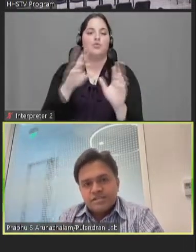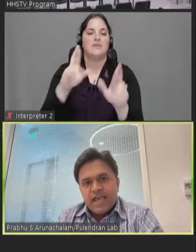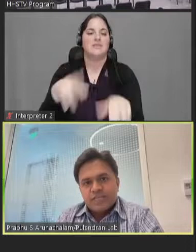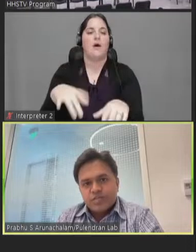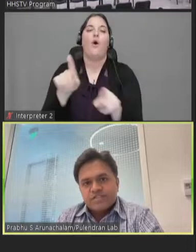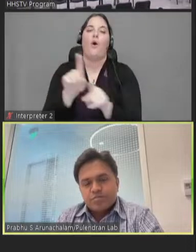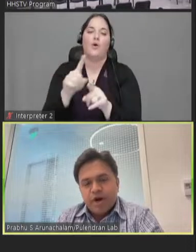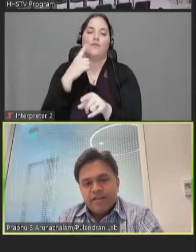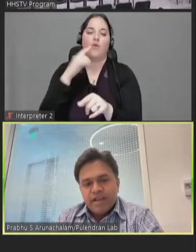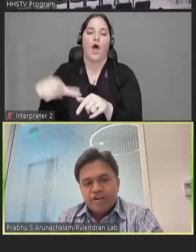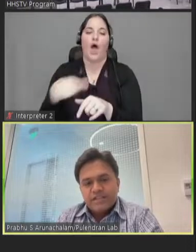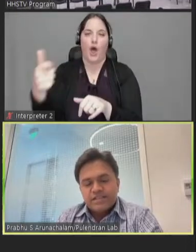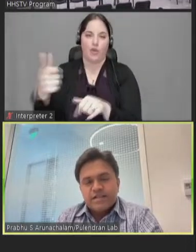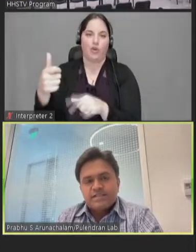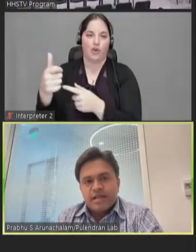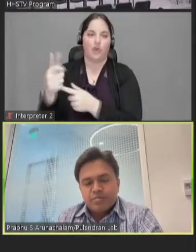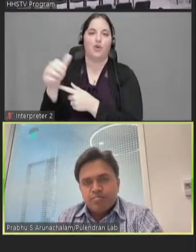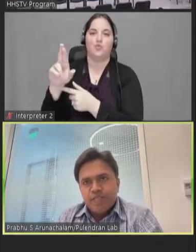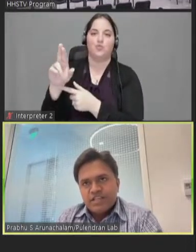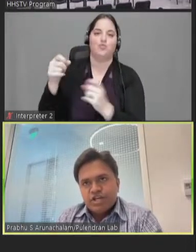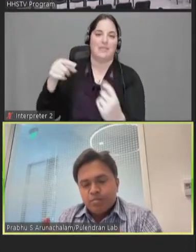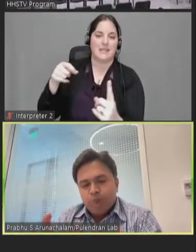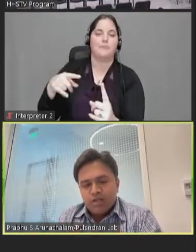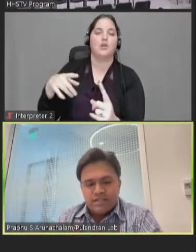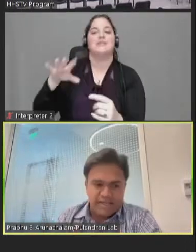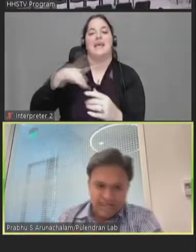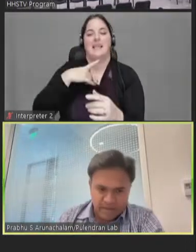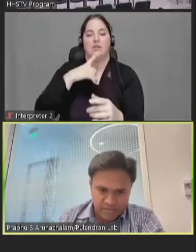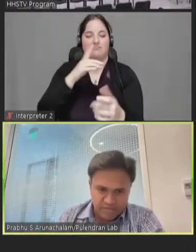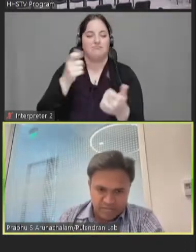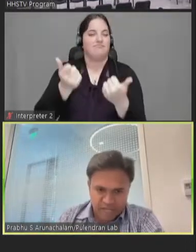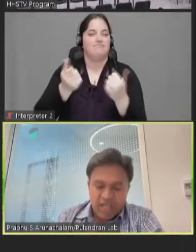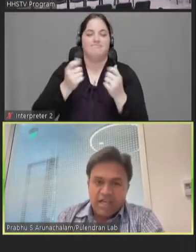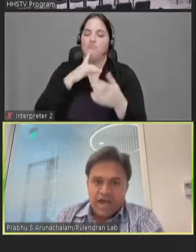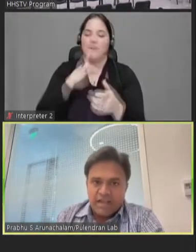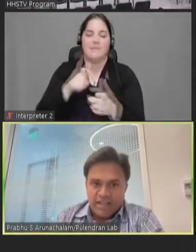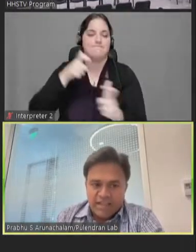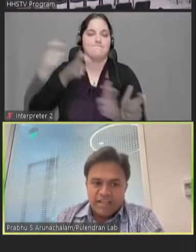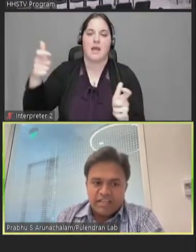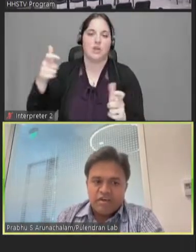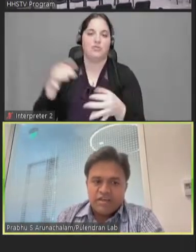expressed by dendritic cells and major important cell types. And the inactivated